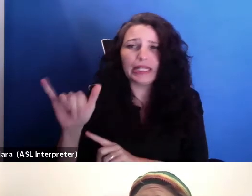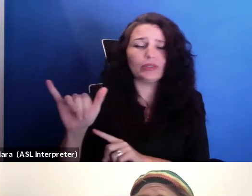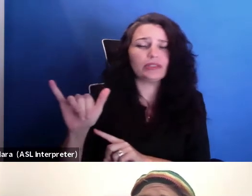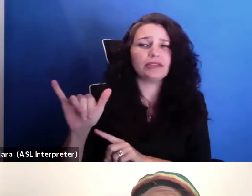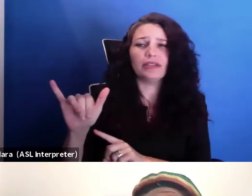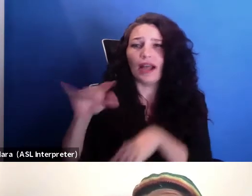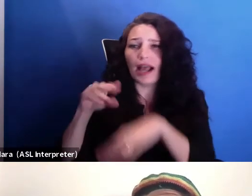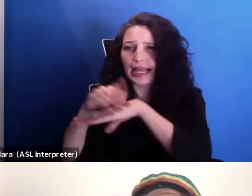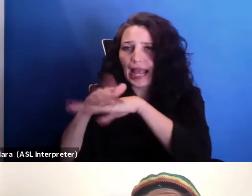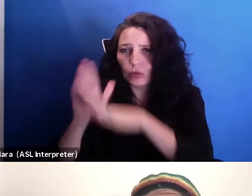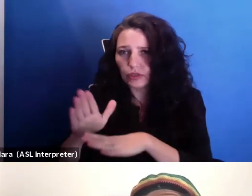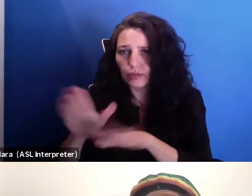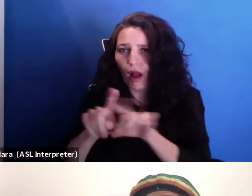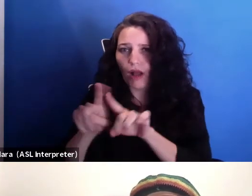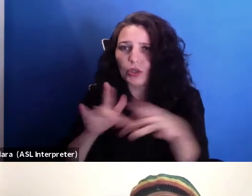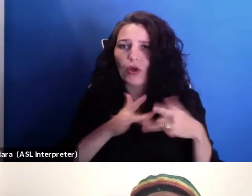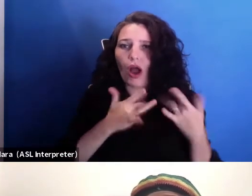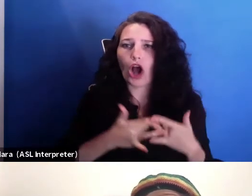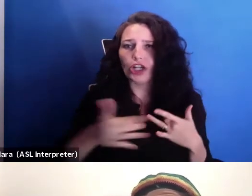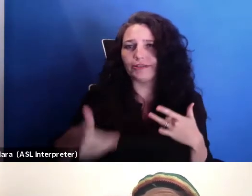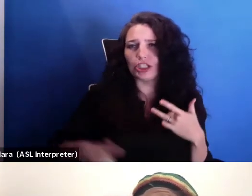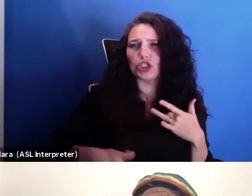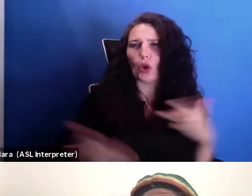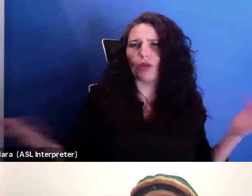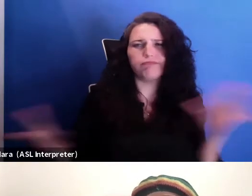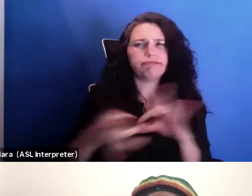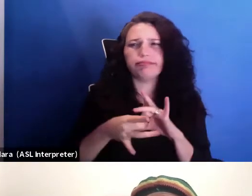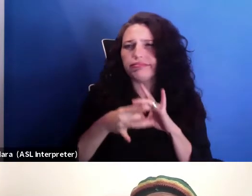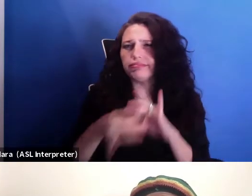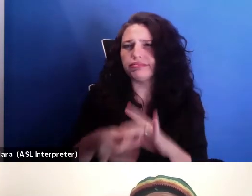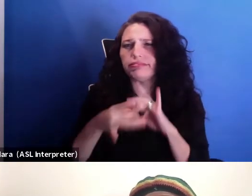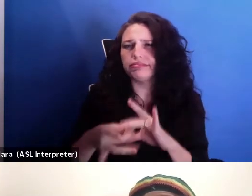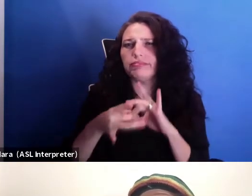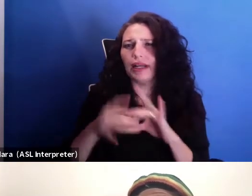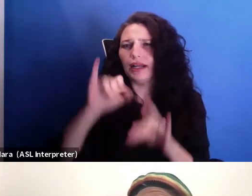When I was adolescent, going through some very hard times